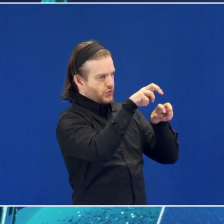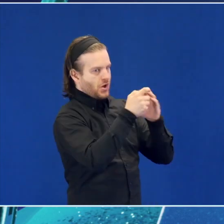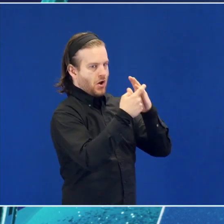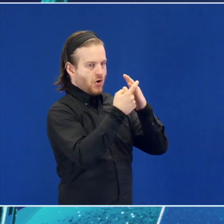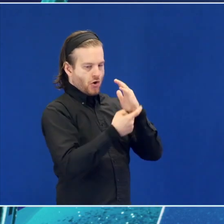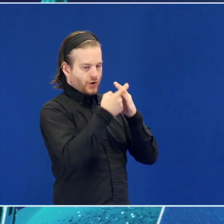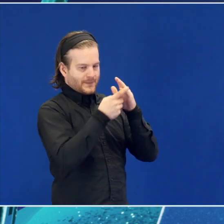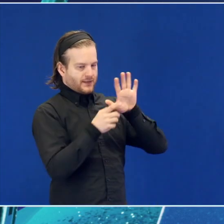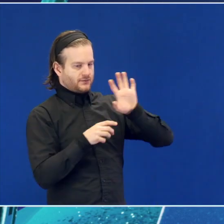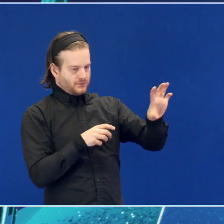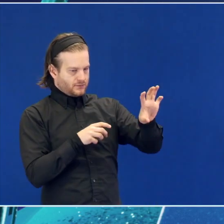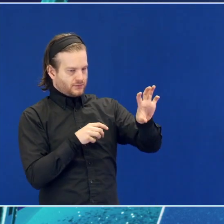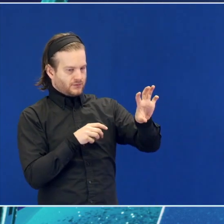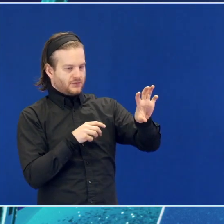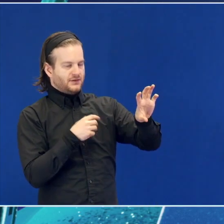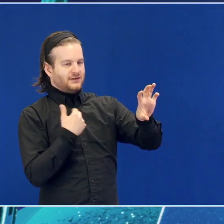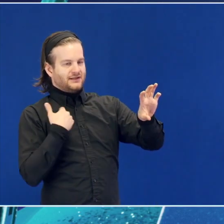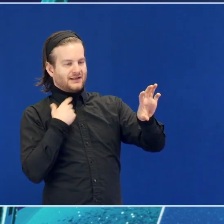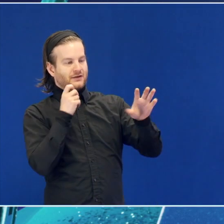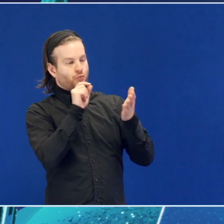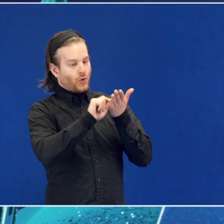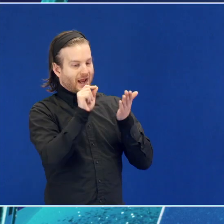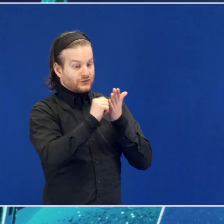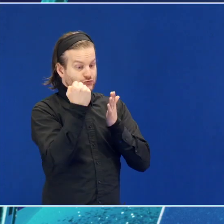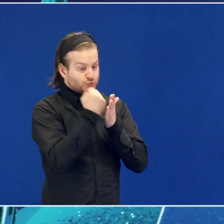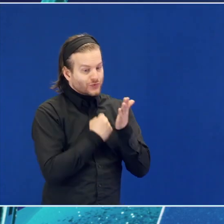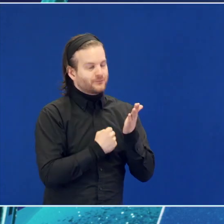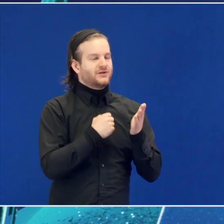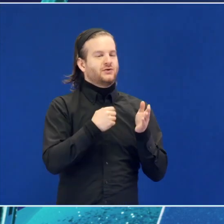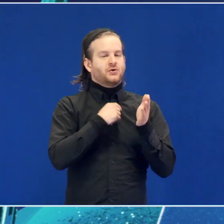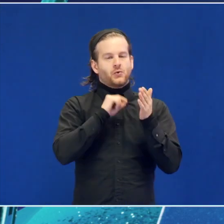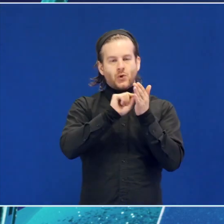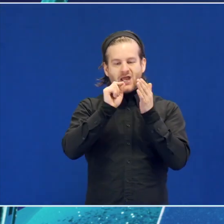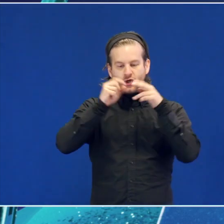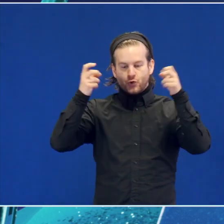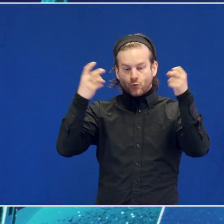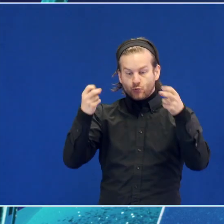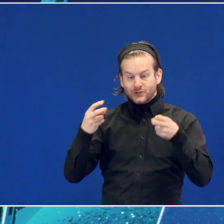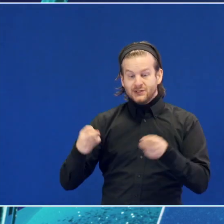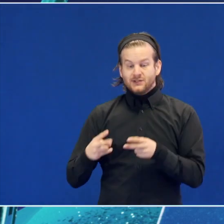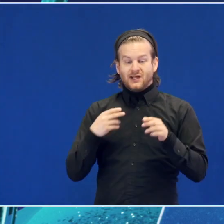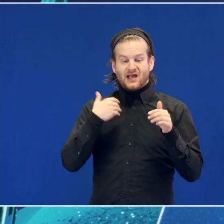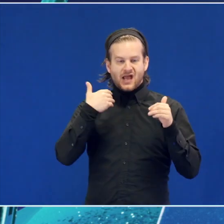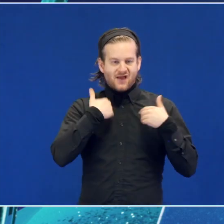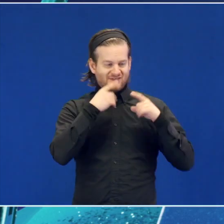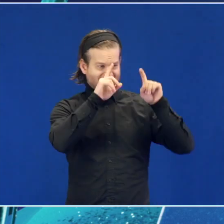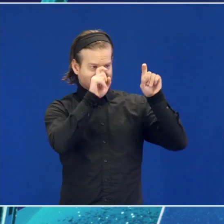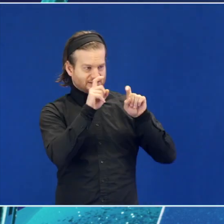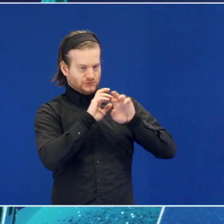or the agent writes an automated test, inserts accessibility in there, if there's an issue, GitHub Actions gets triggered,